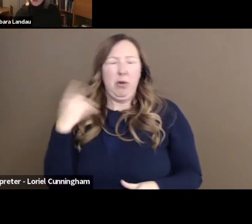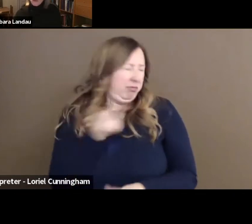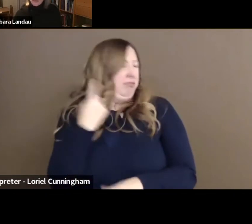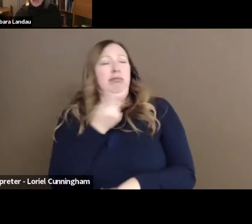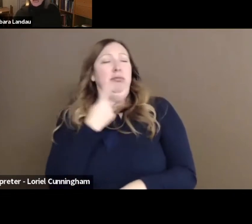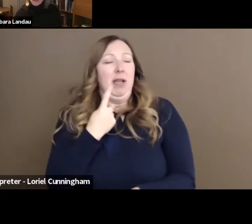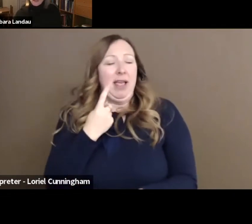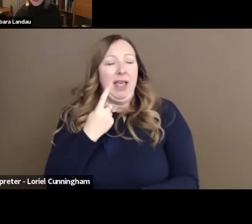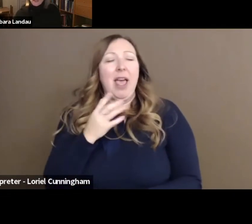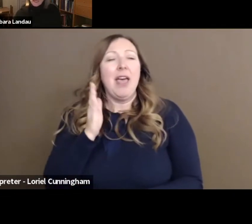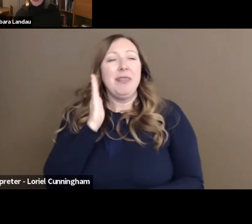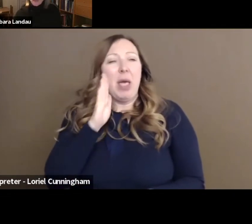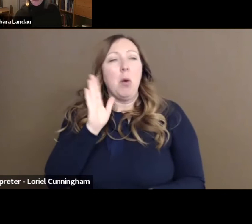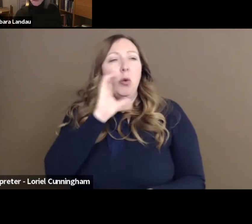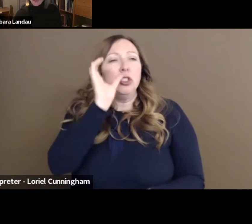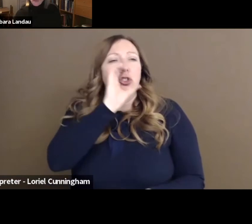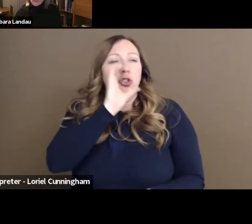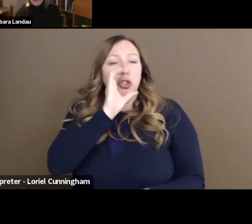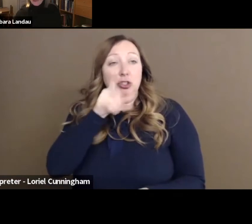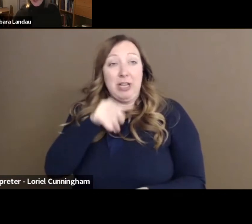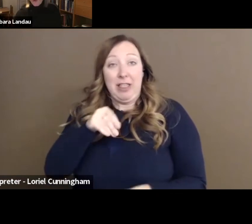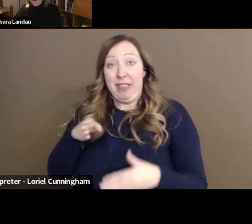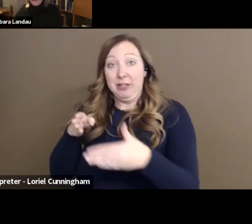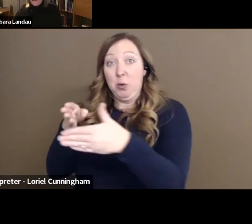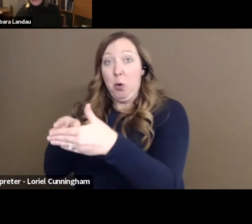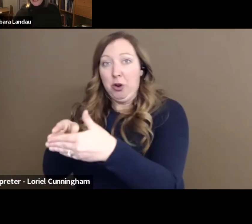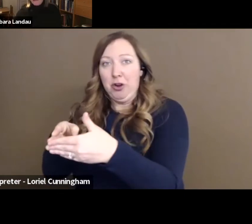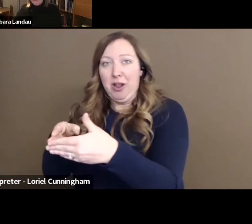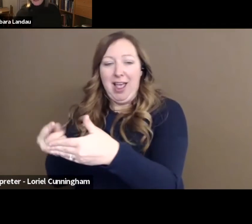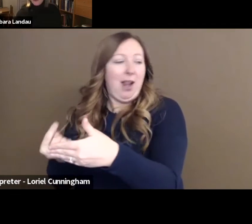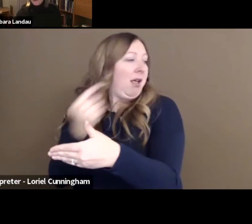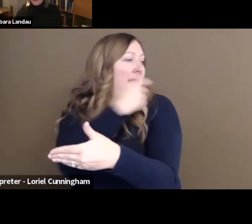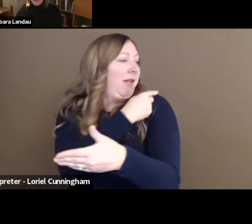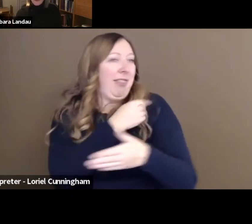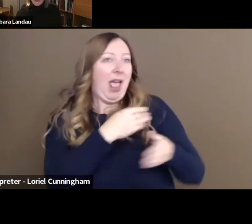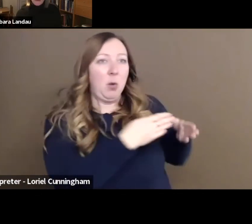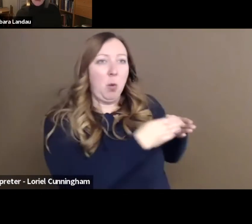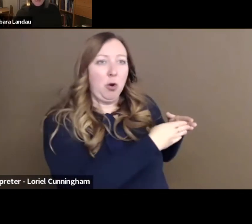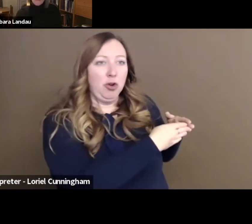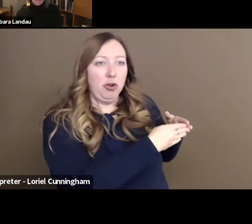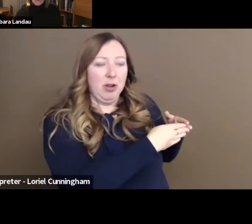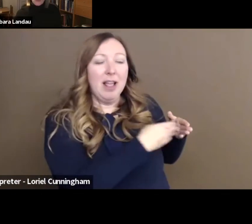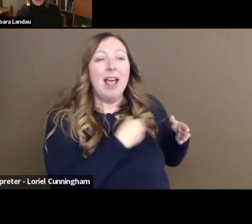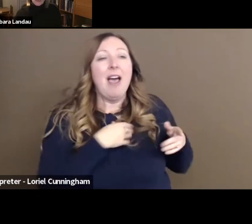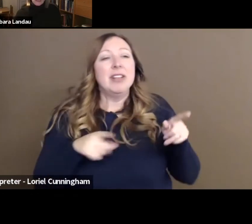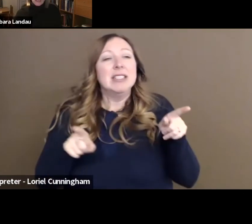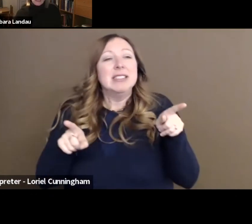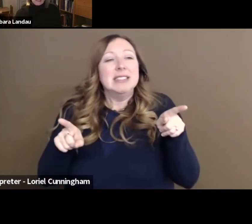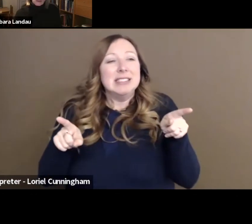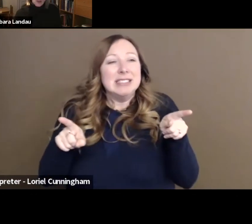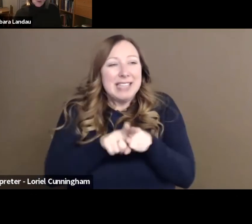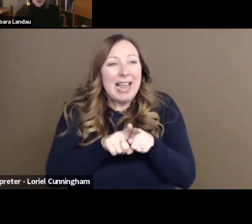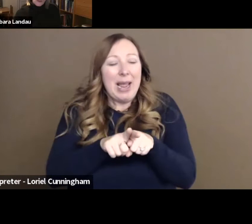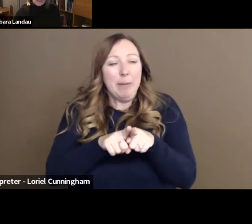which has the same configuration of a long wall to the left a short wall to the right